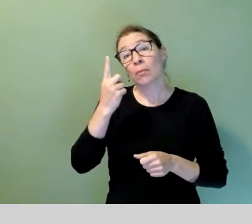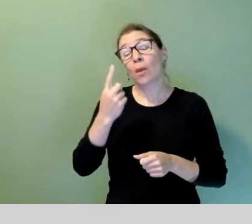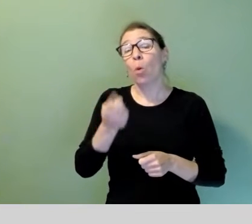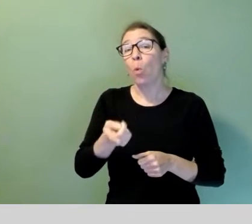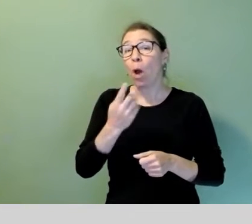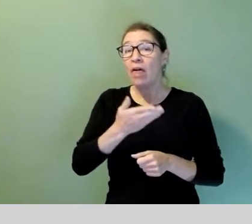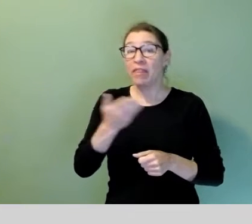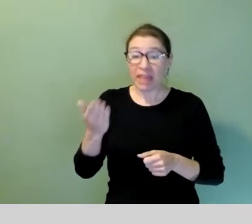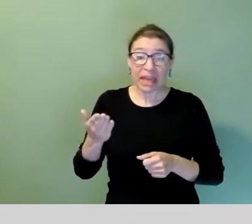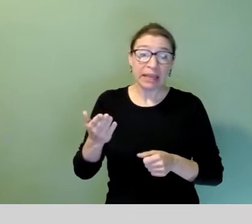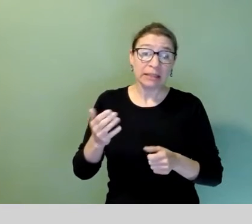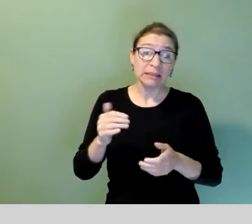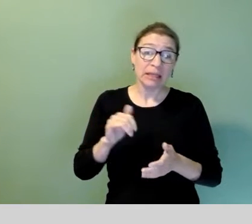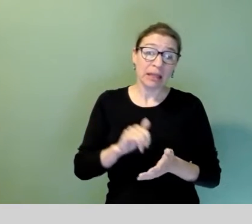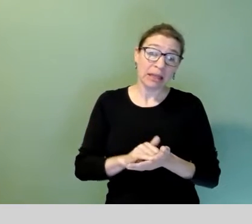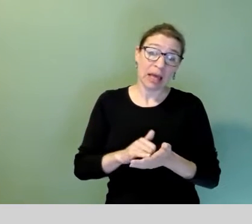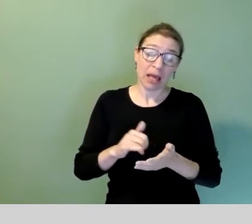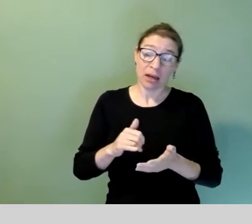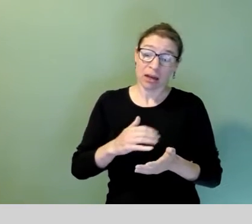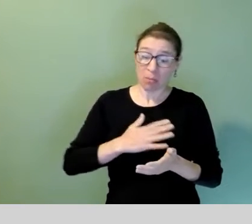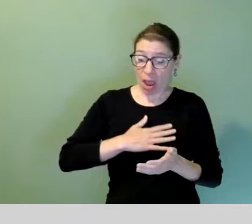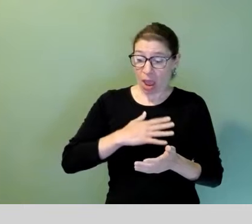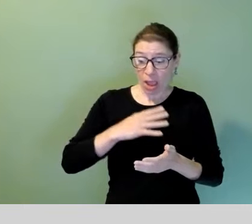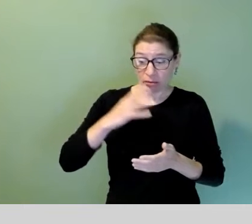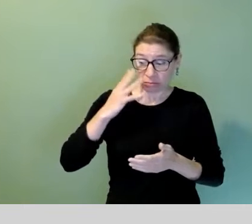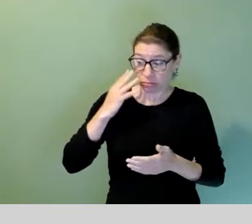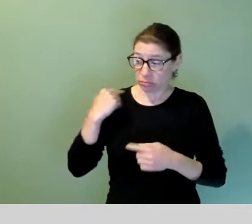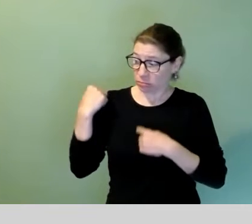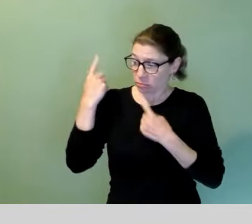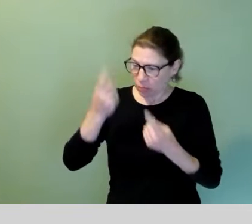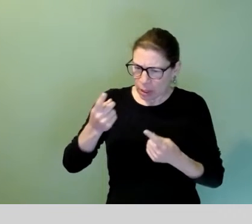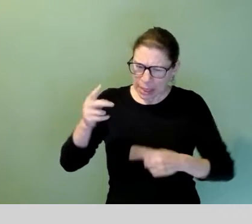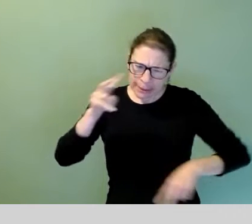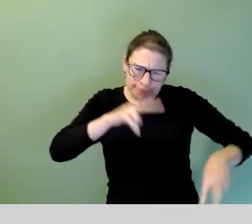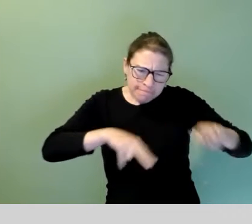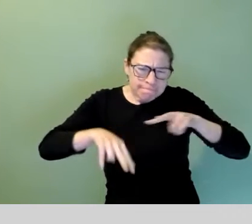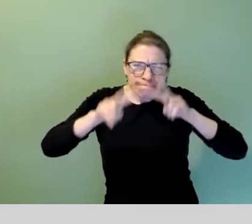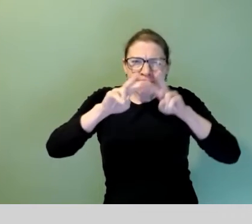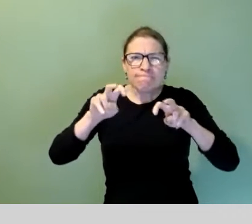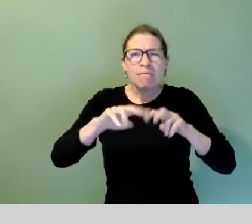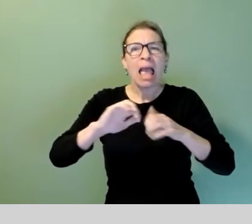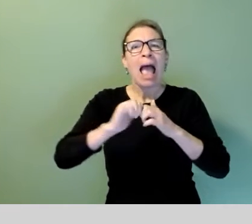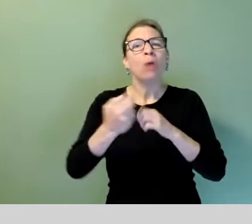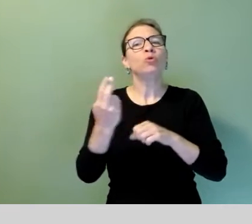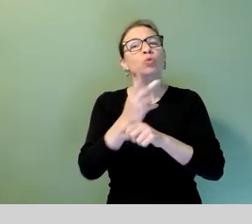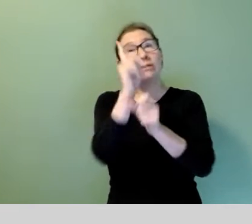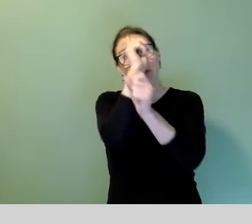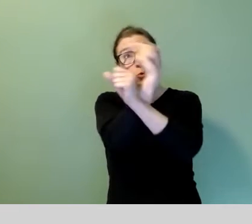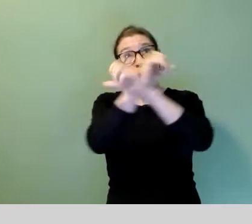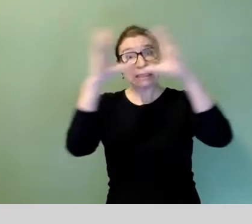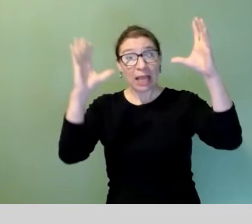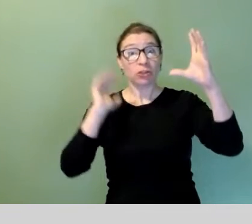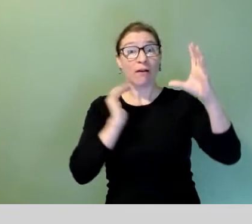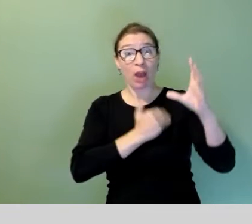that indicate that sometime over this period, it's precisely understanding visualization and how we can use this visualization for our purposes